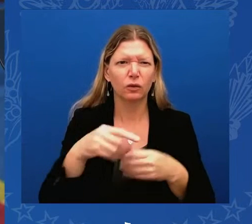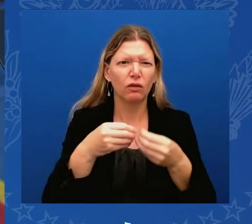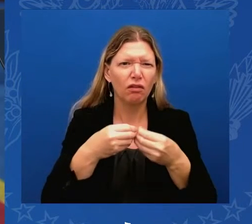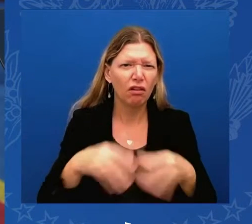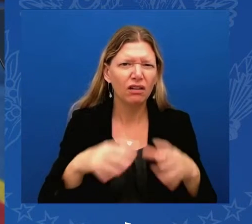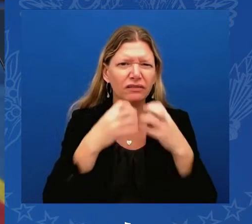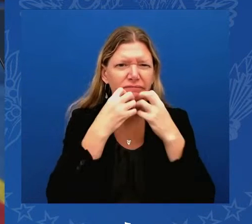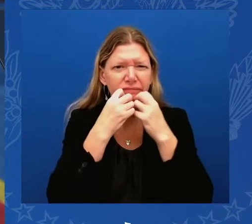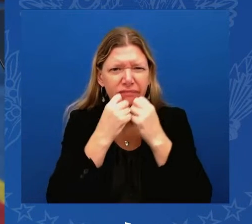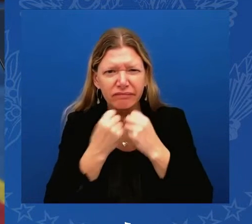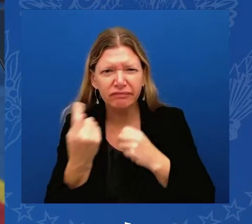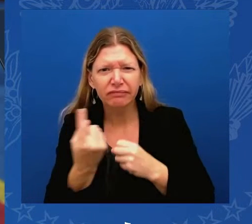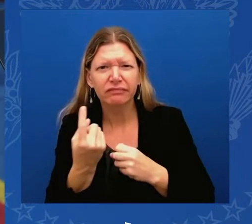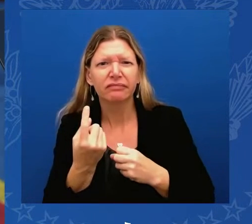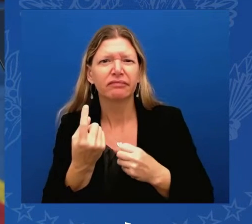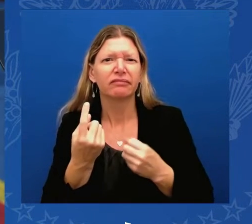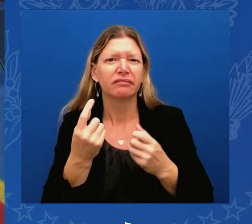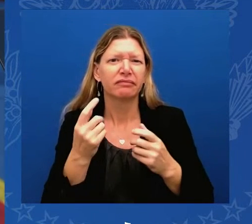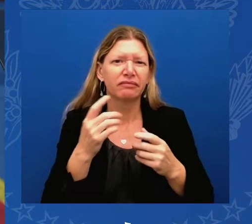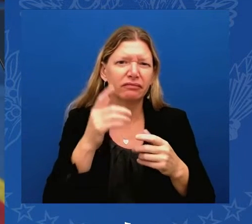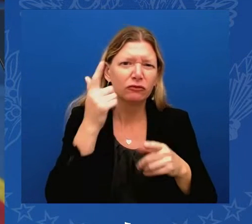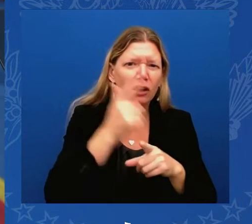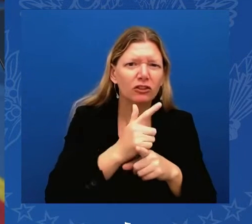today. You missed your high school graduation.